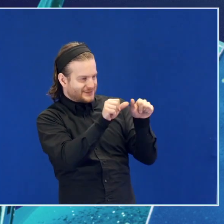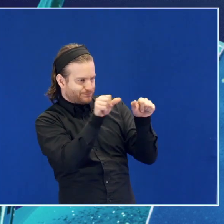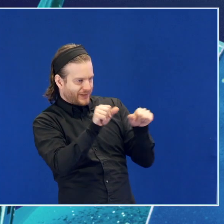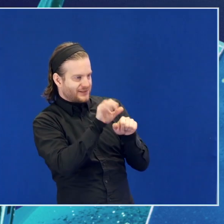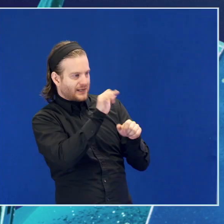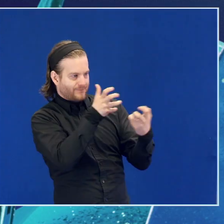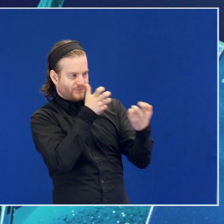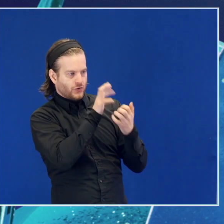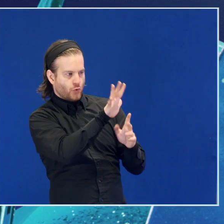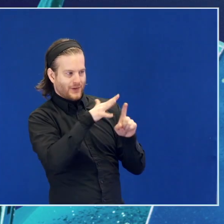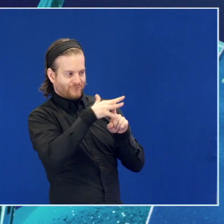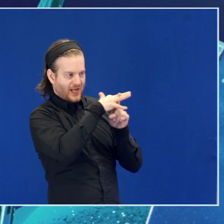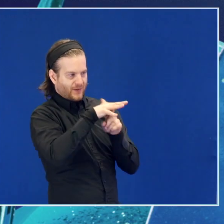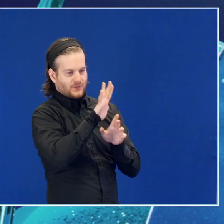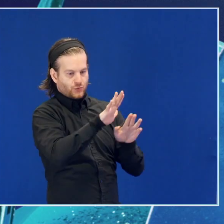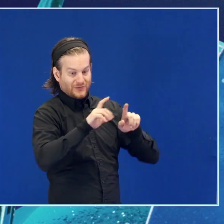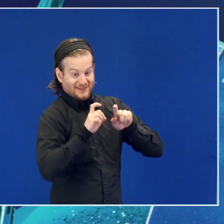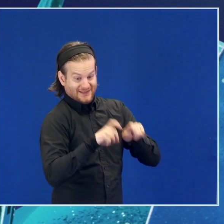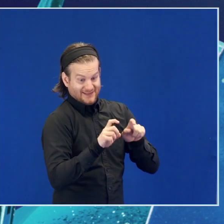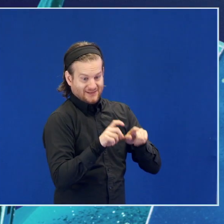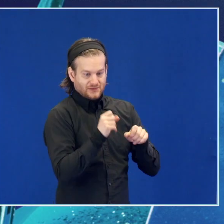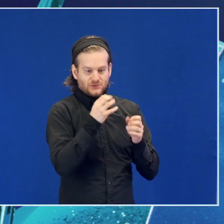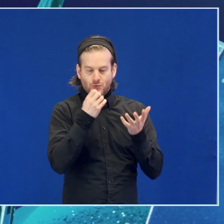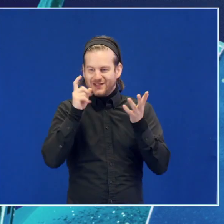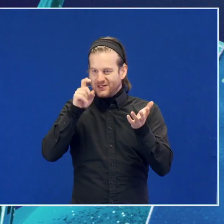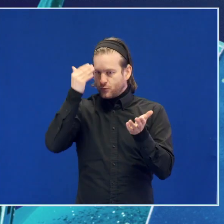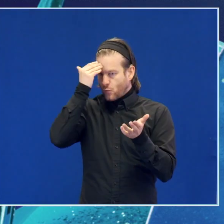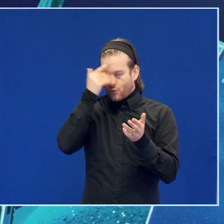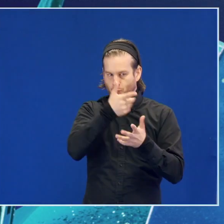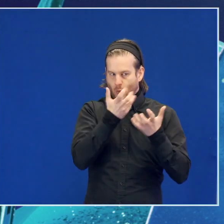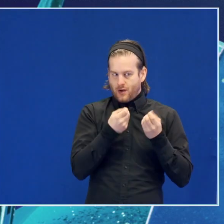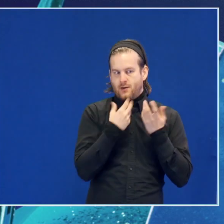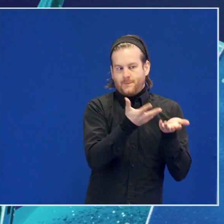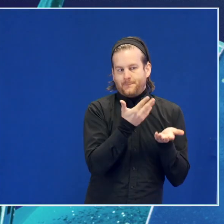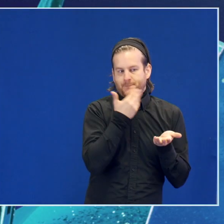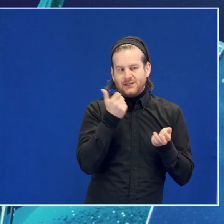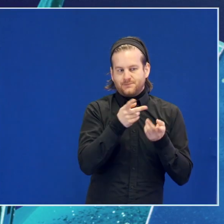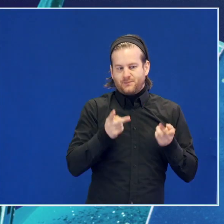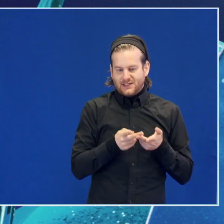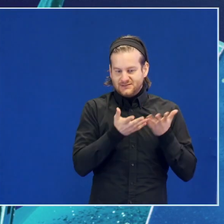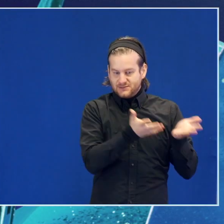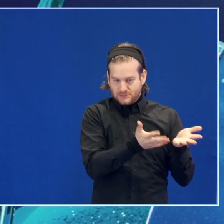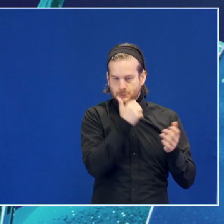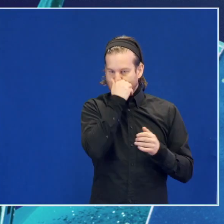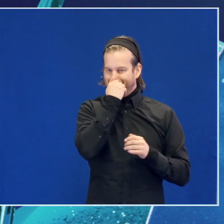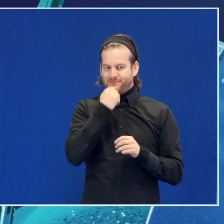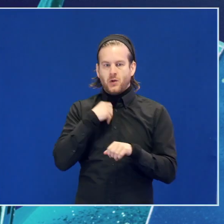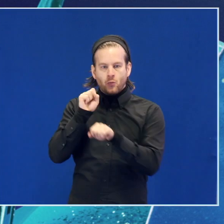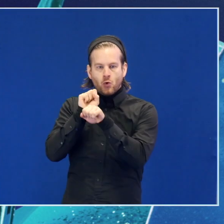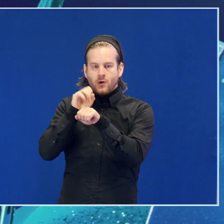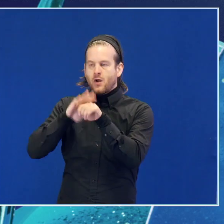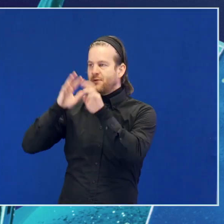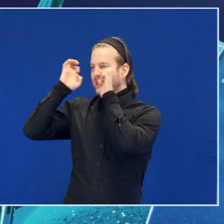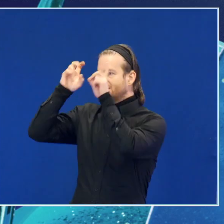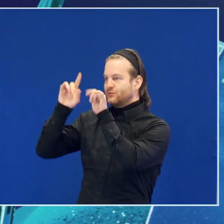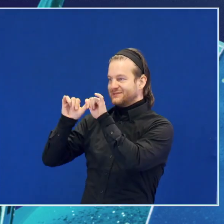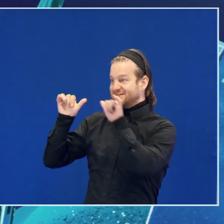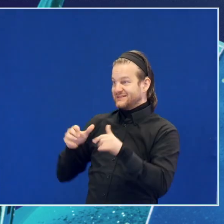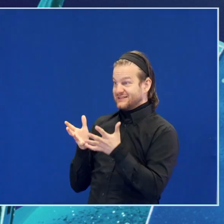So we worked with them on a whole educational system. We did a series of surveys that were peer reviewed by the Center